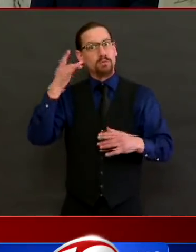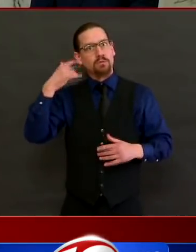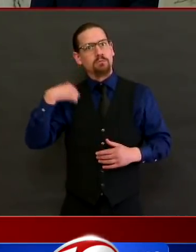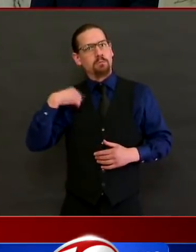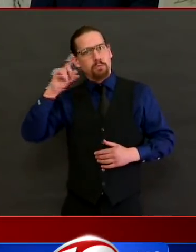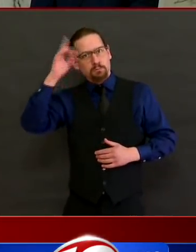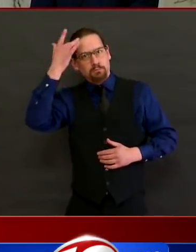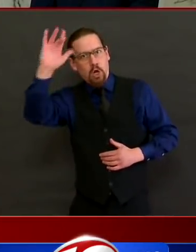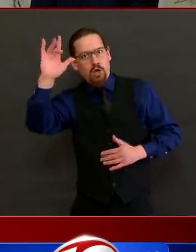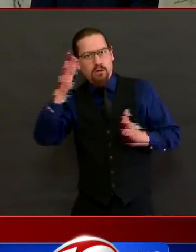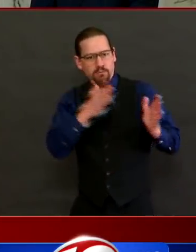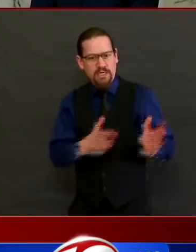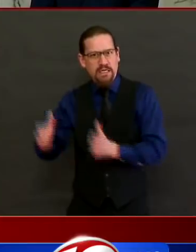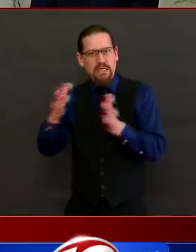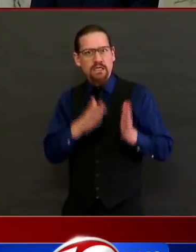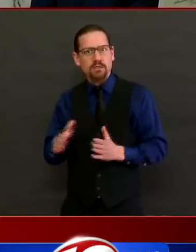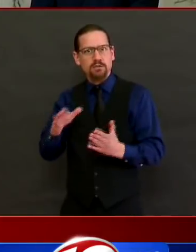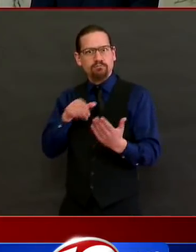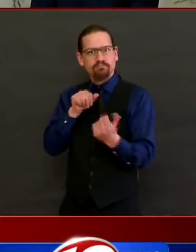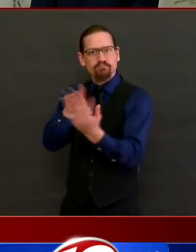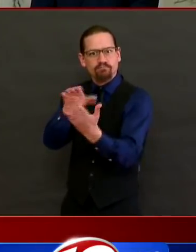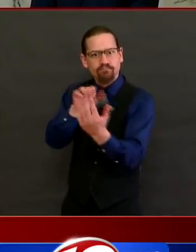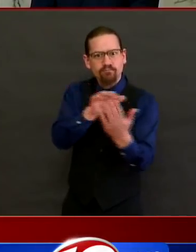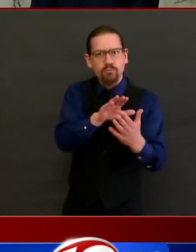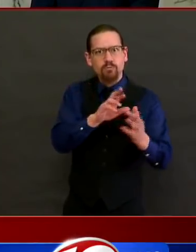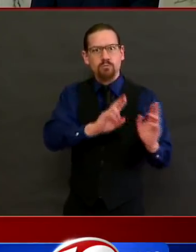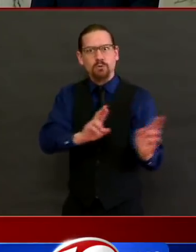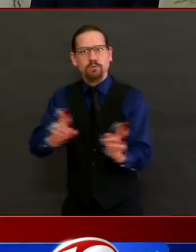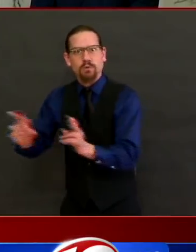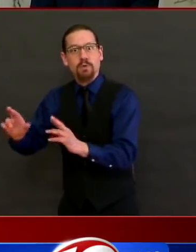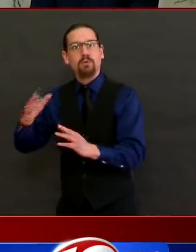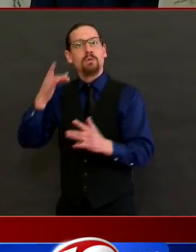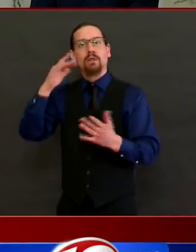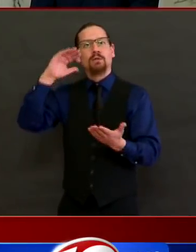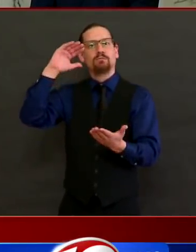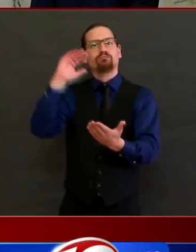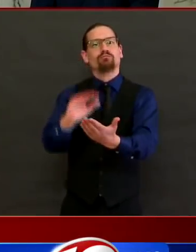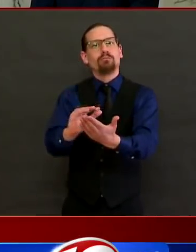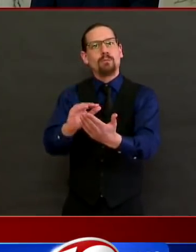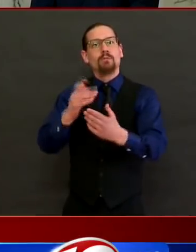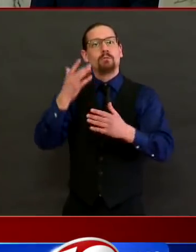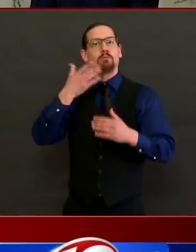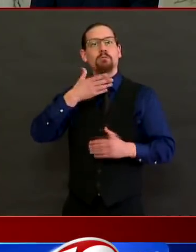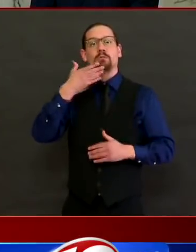TARGETED WAY. AS A RESULT, WE ARE IN A BETTER